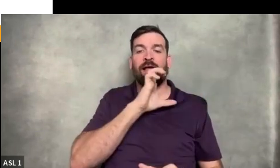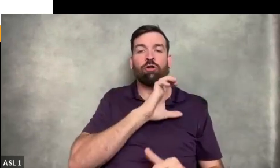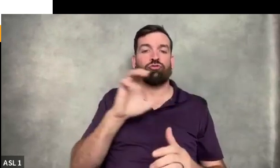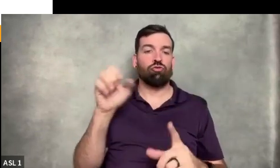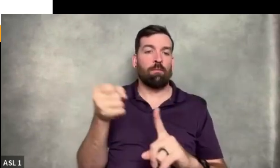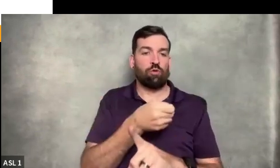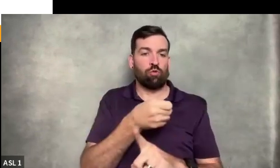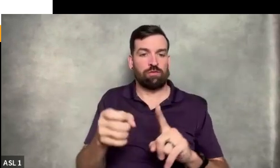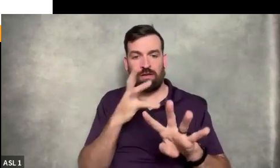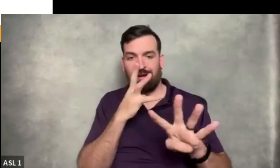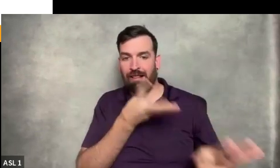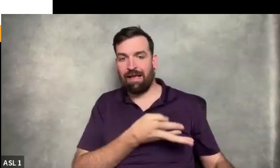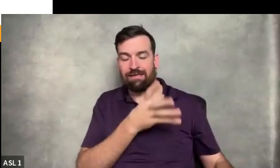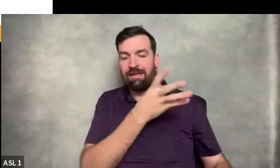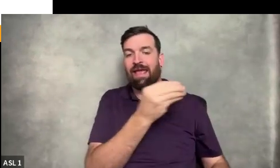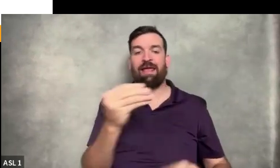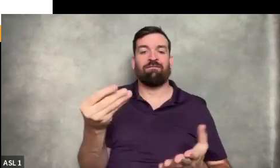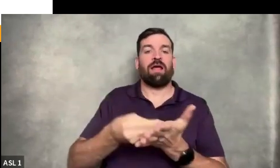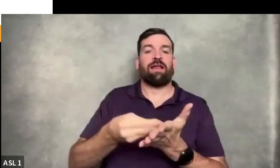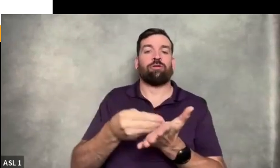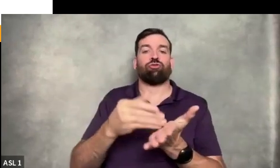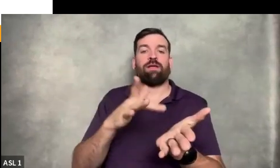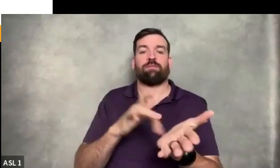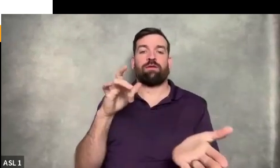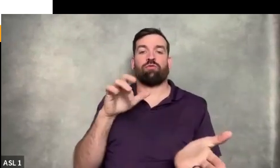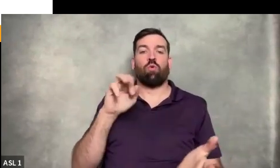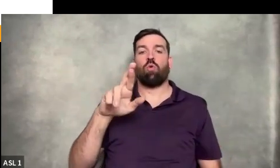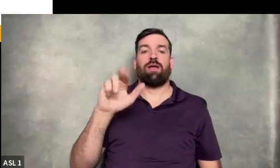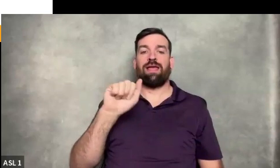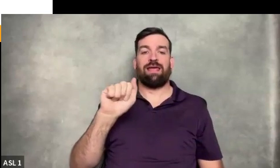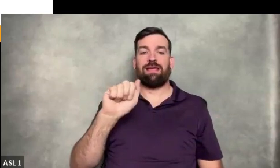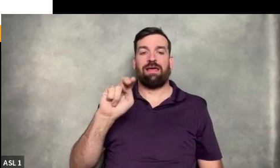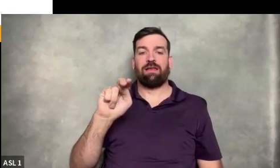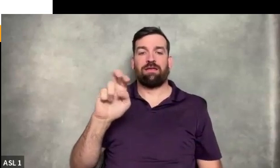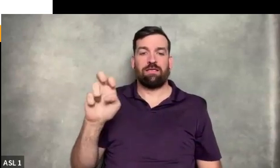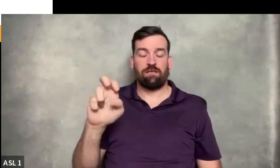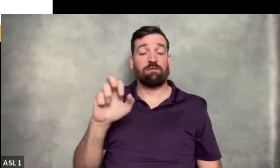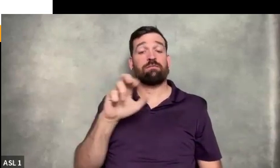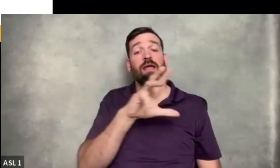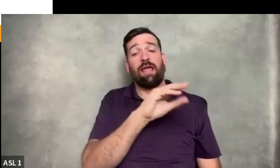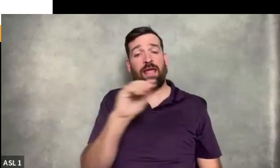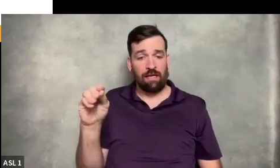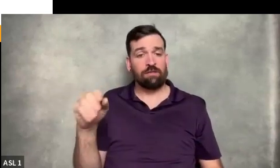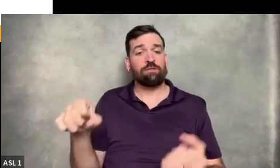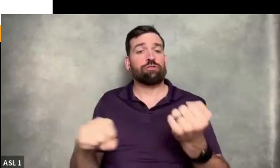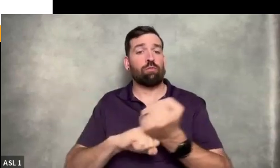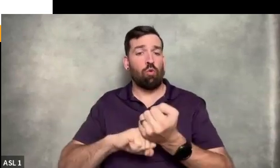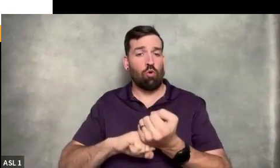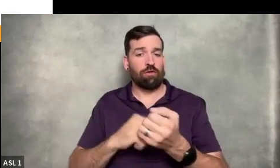neglect, and financial exploitation, or ANE, and supporting and enhancing multi-disciplinary